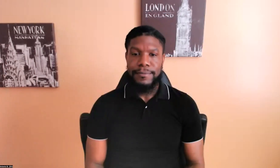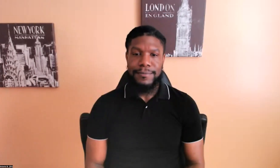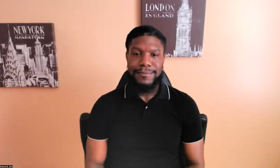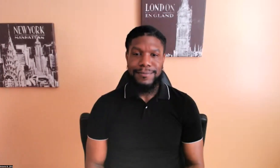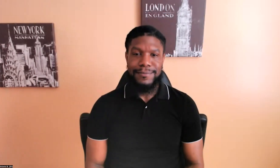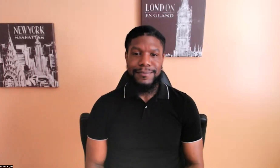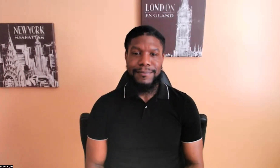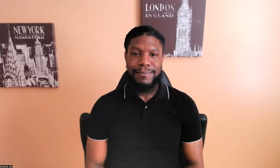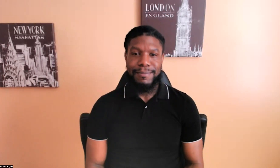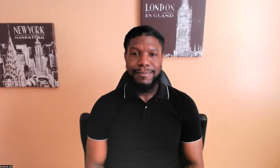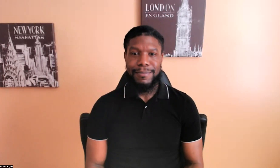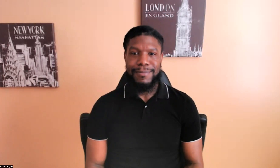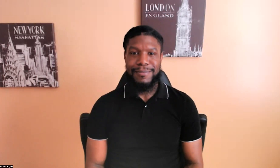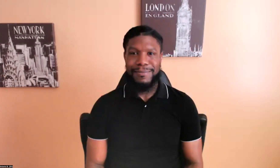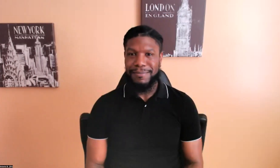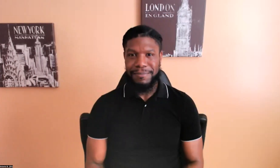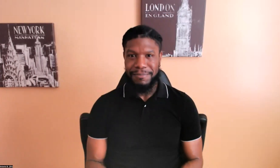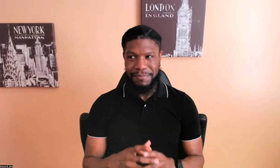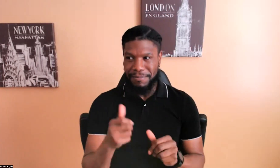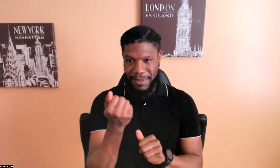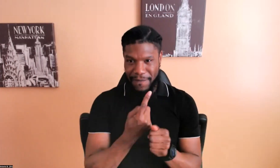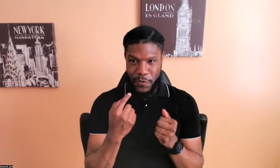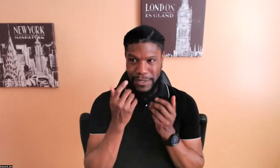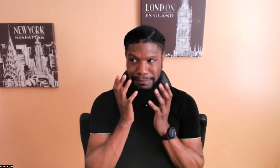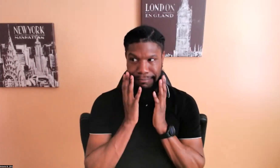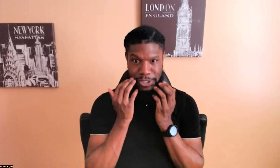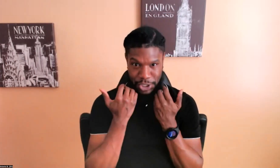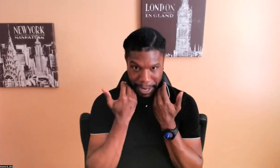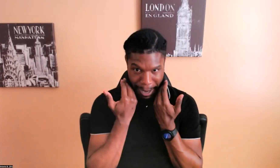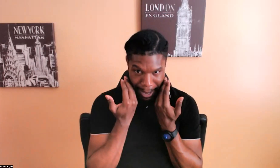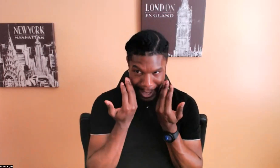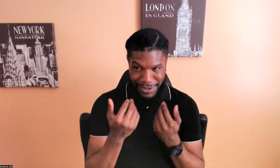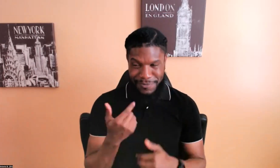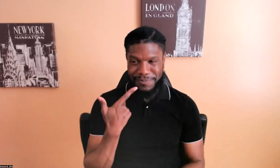we all too shy? [Laura, presenter]